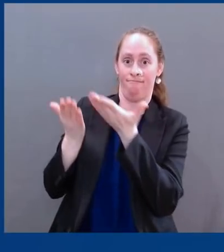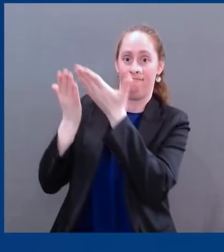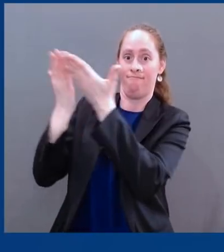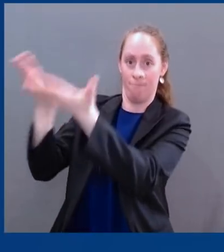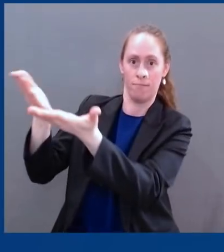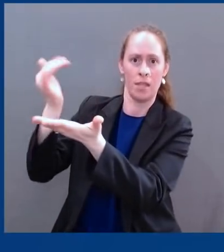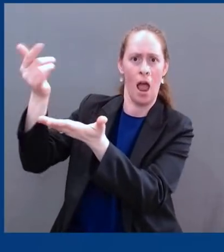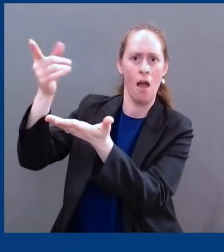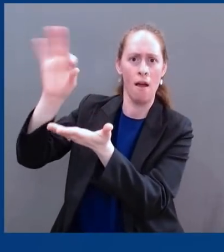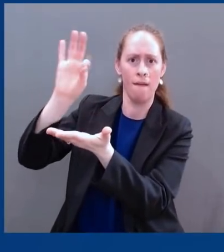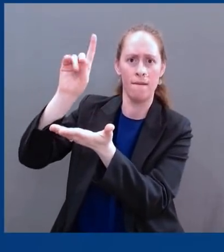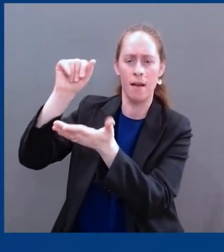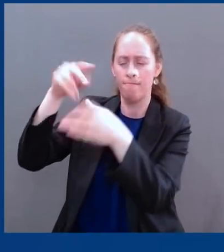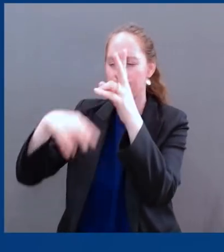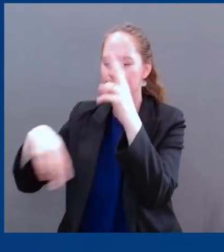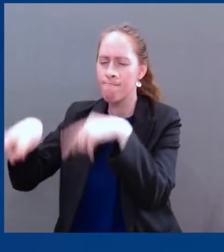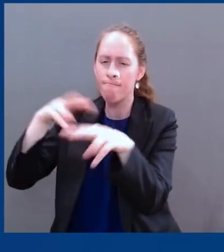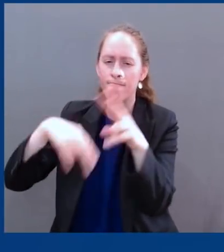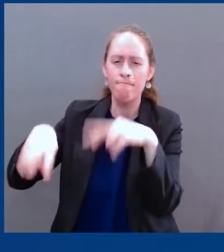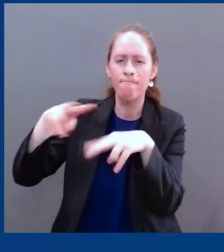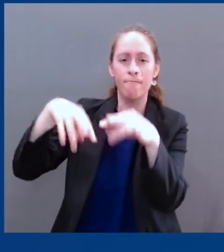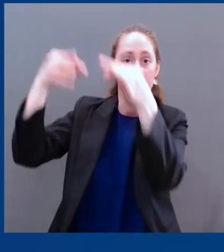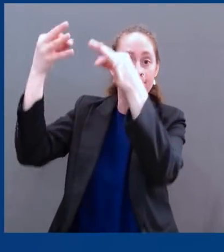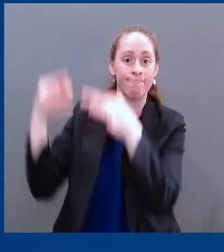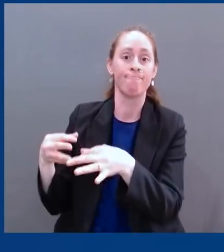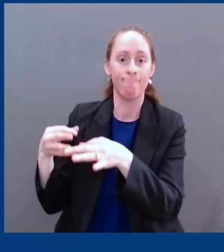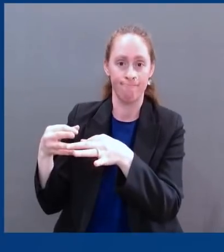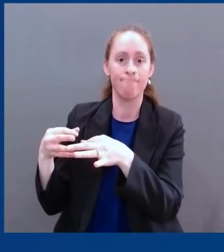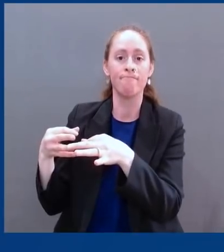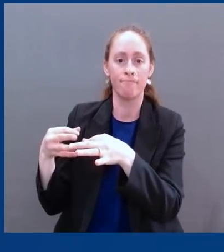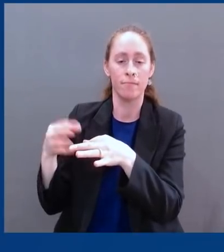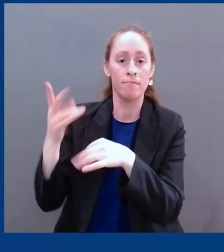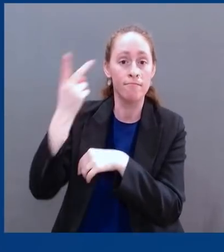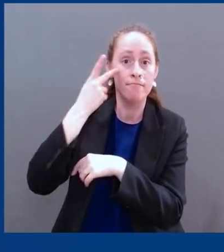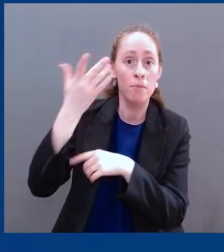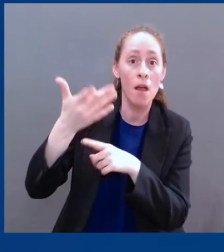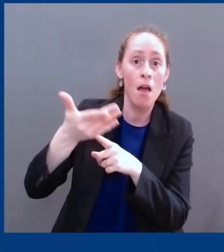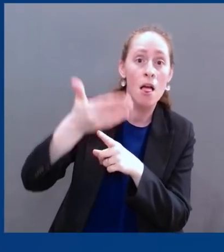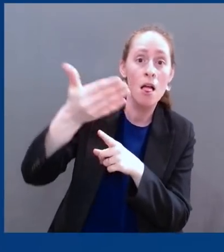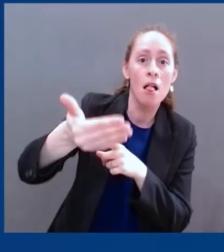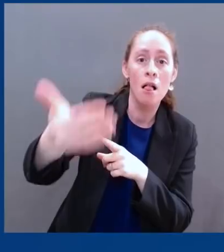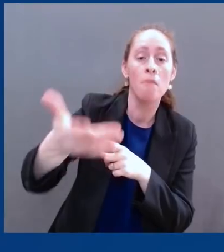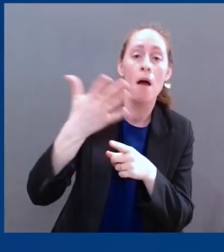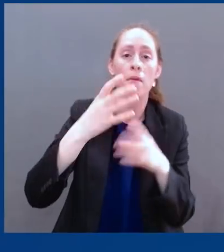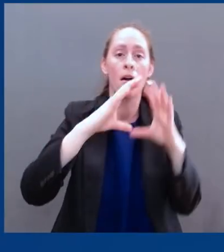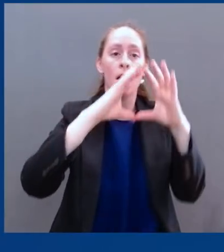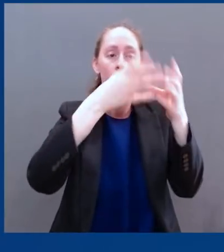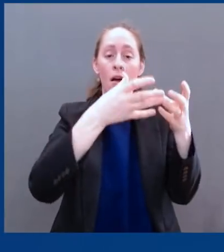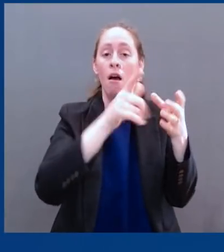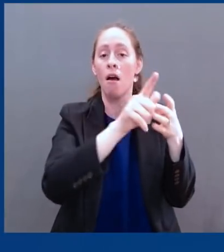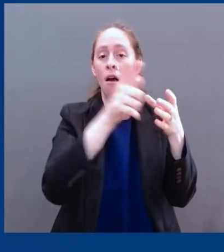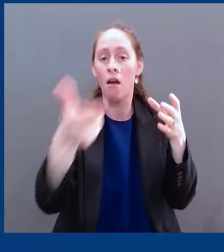if there will be a subset -- perhaps the elderly or others. And as I mentioned, we already know it's already recommended